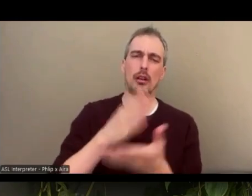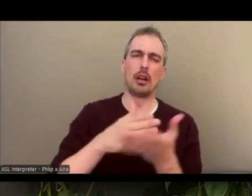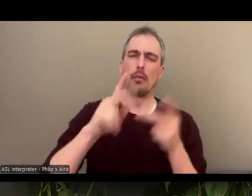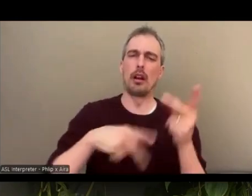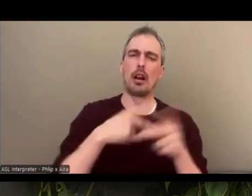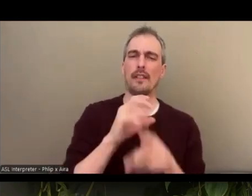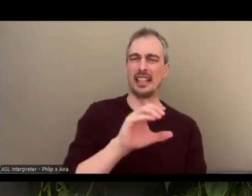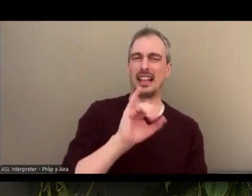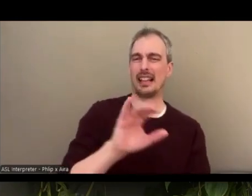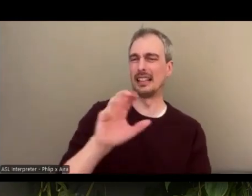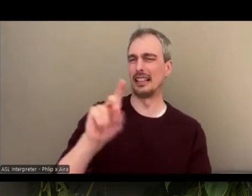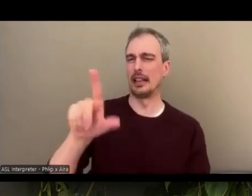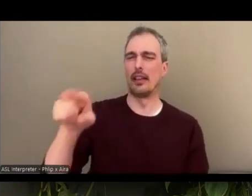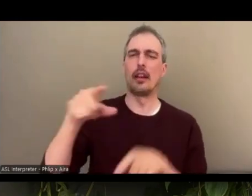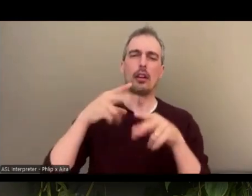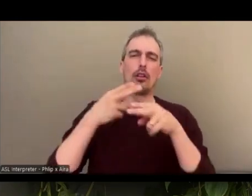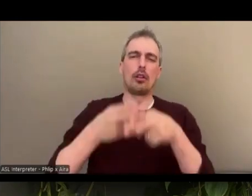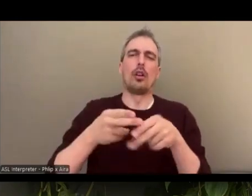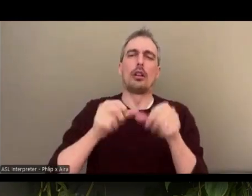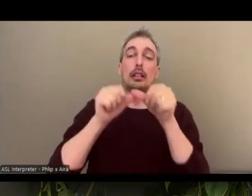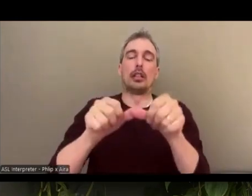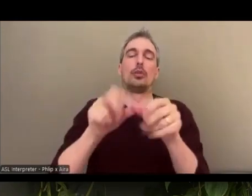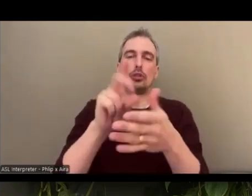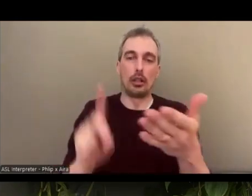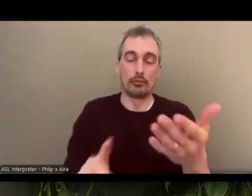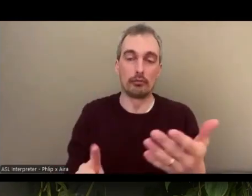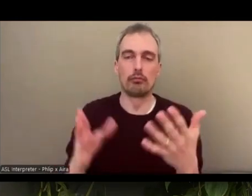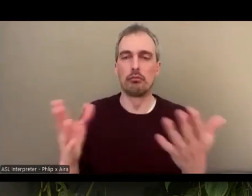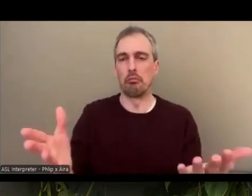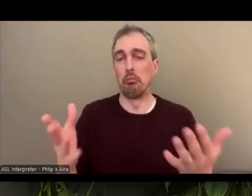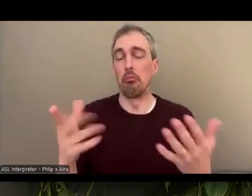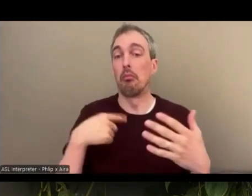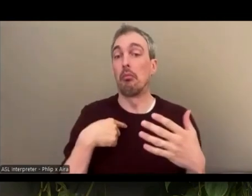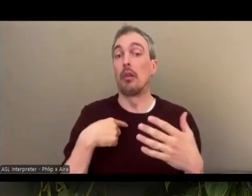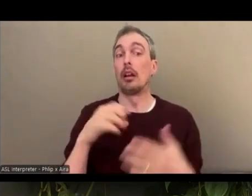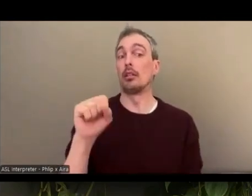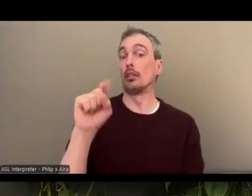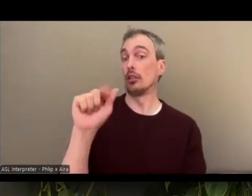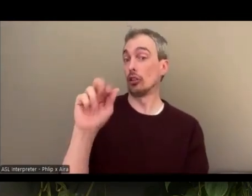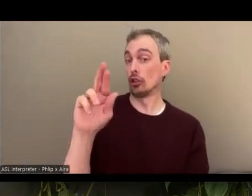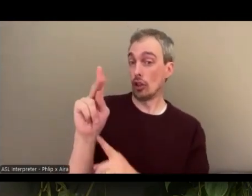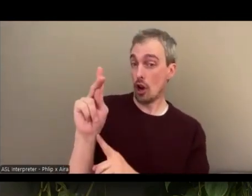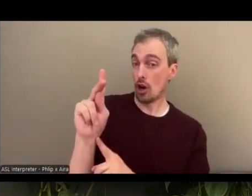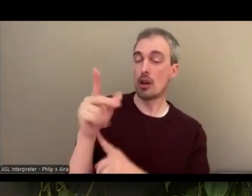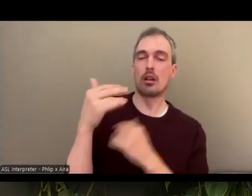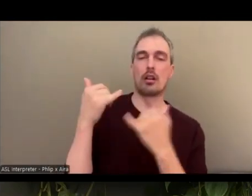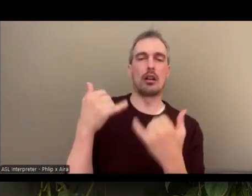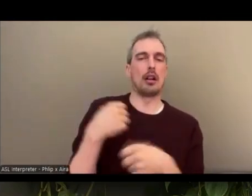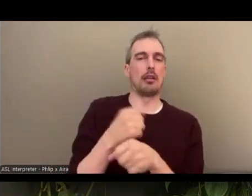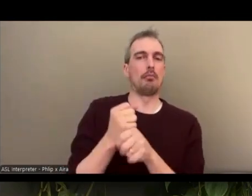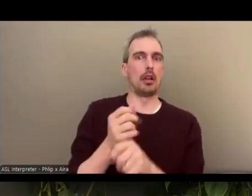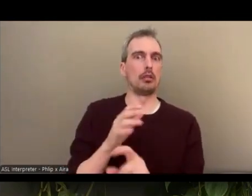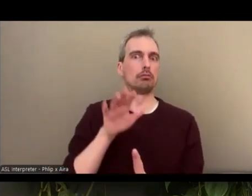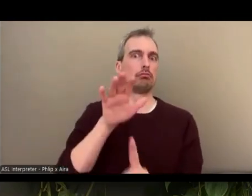And I'm just like... Trying to connect the dots here... Stark makes a popular Figma plugin for checking accessibility.